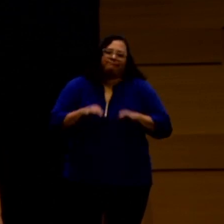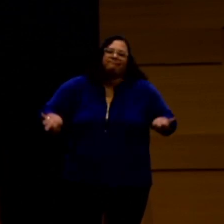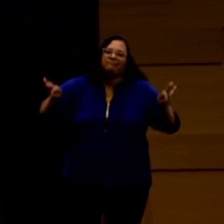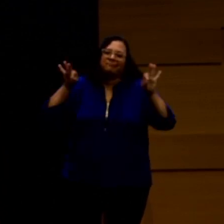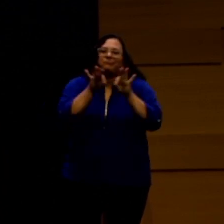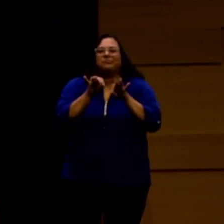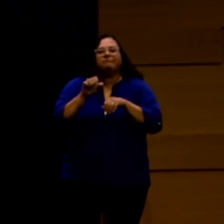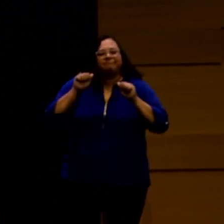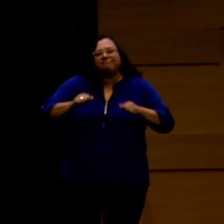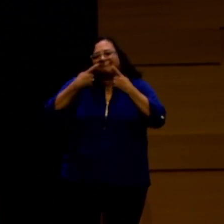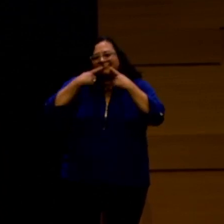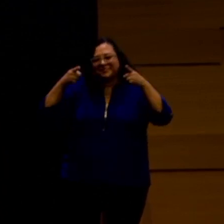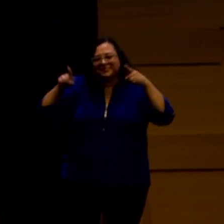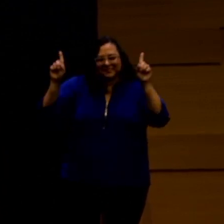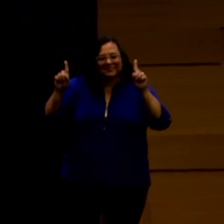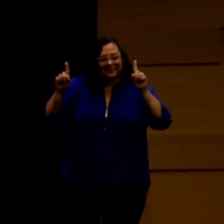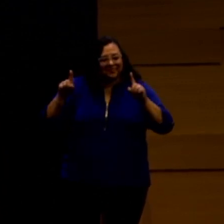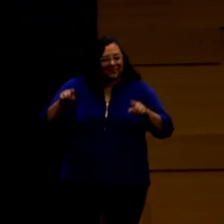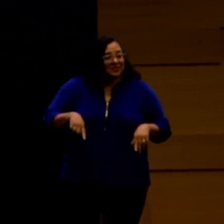All of that is so important in order to succeed.